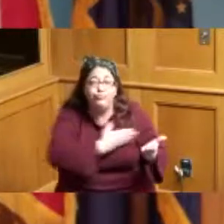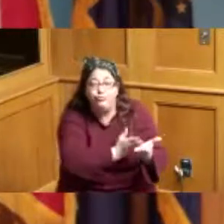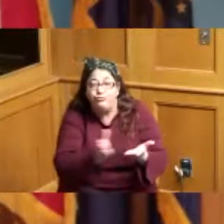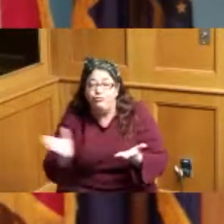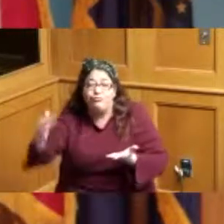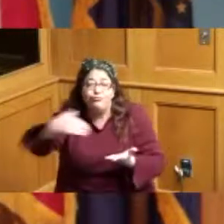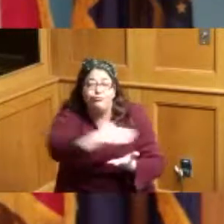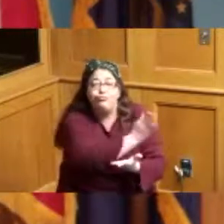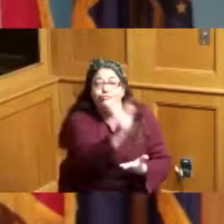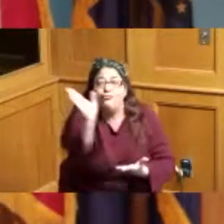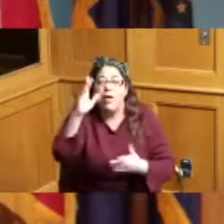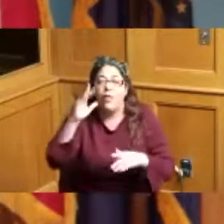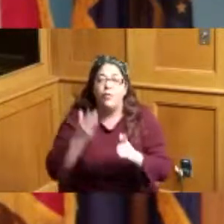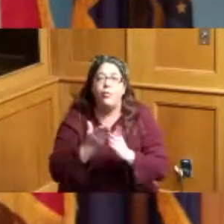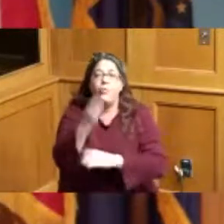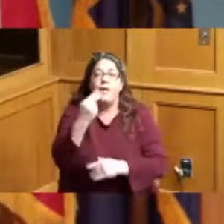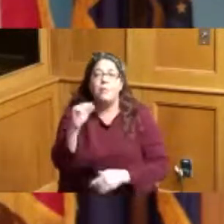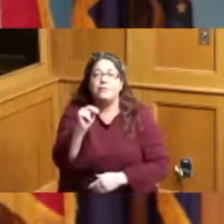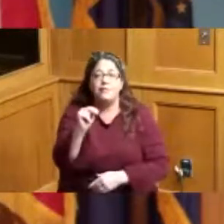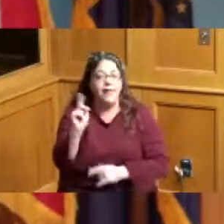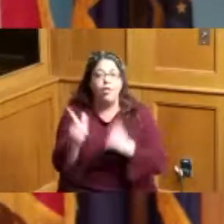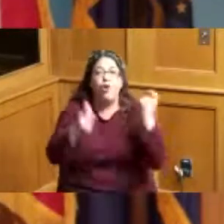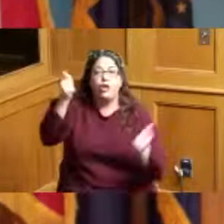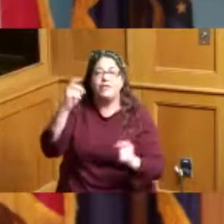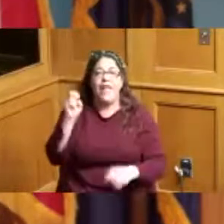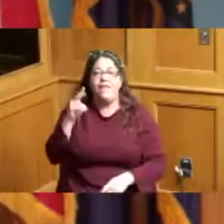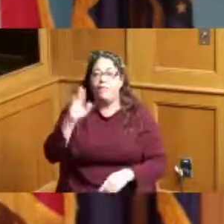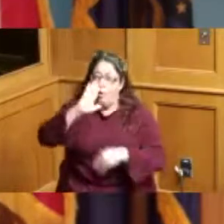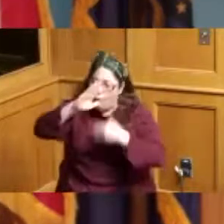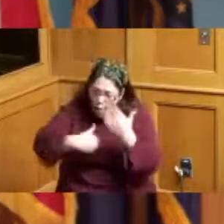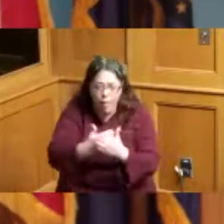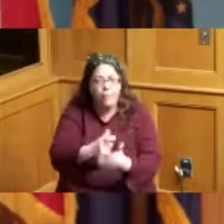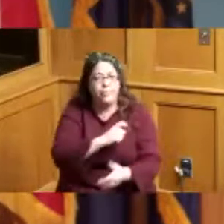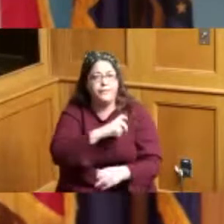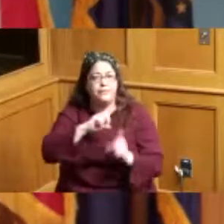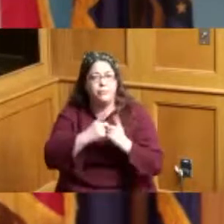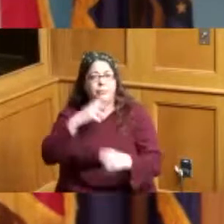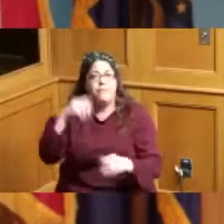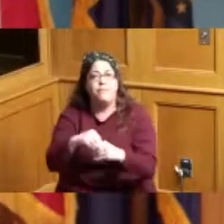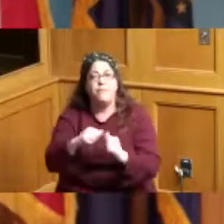largest parade ever and all of the police departments can be a part of it all the fire